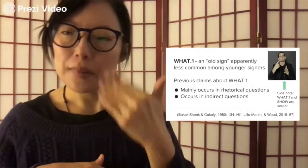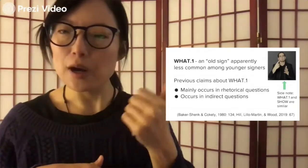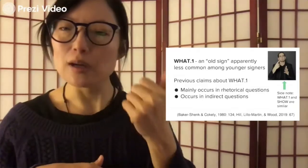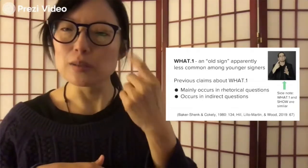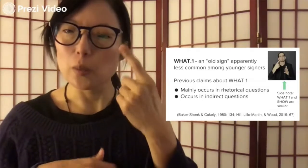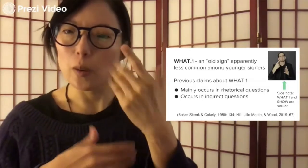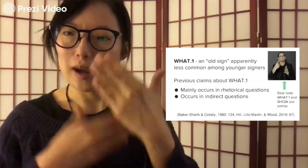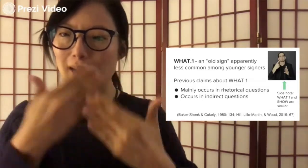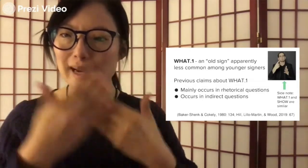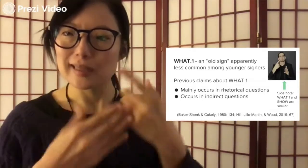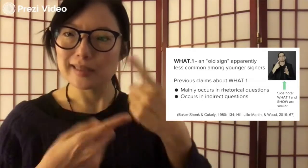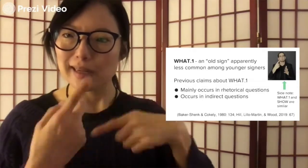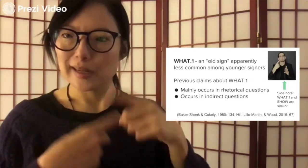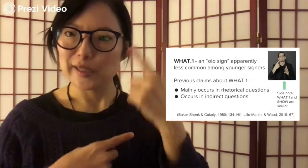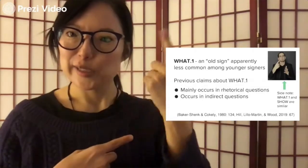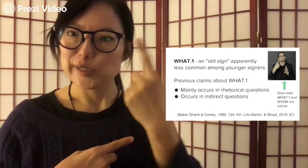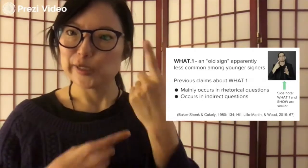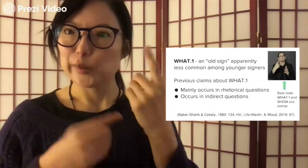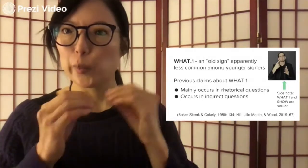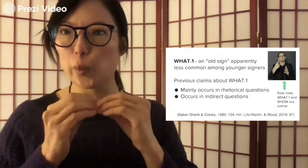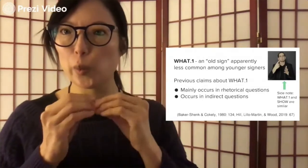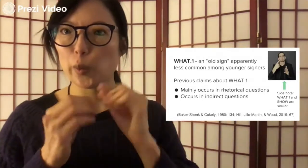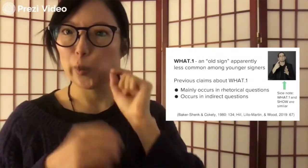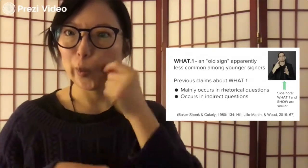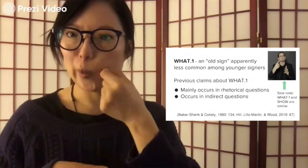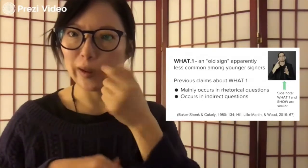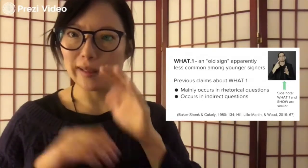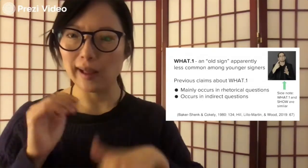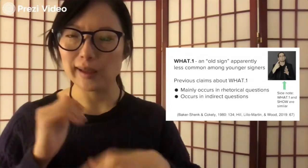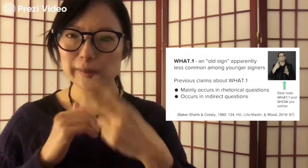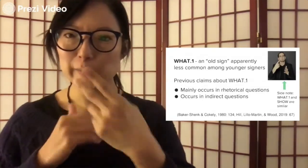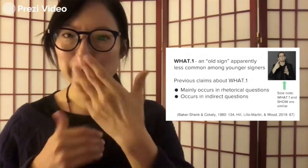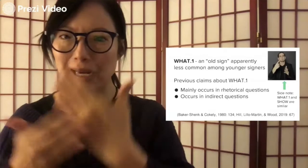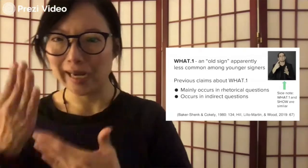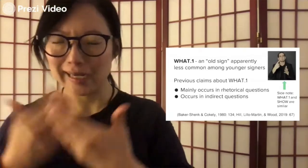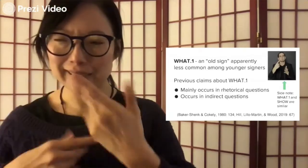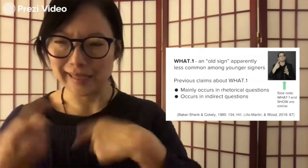one handed signers are considered more cool than two